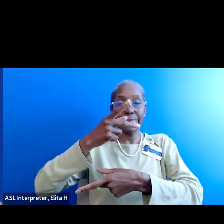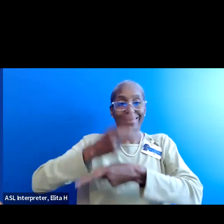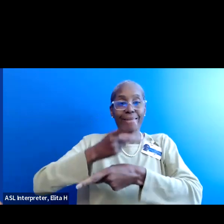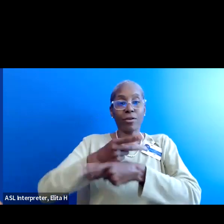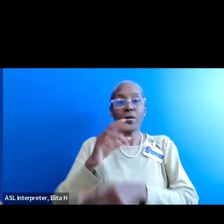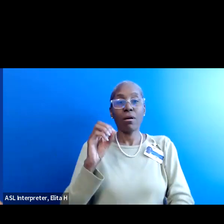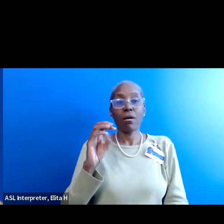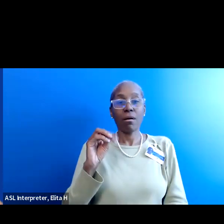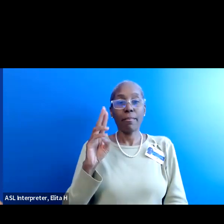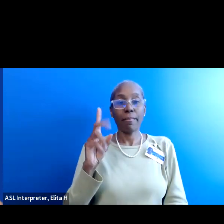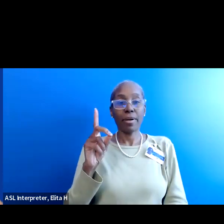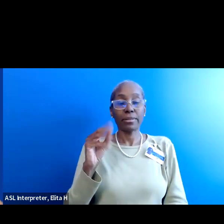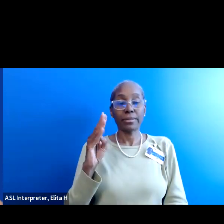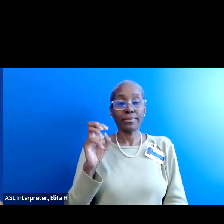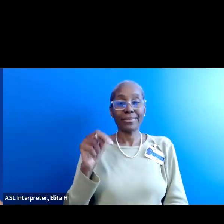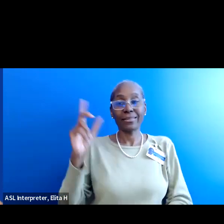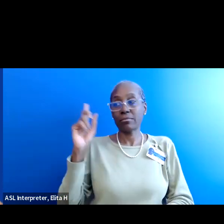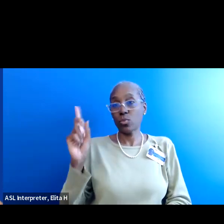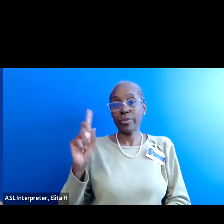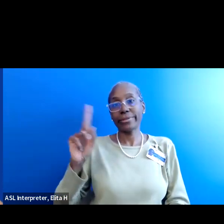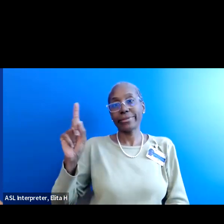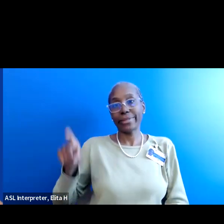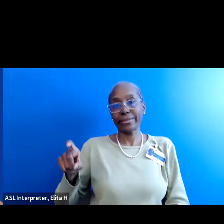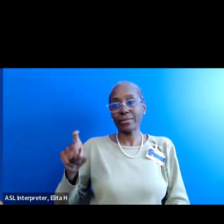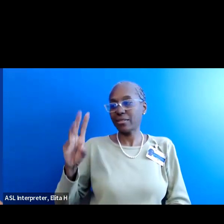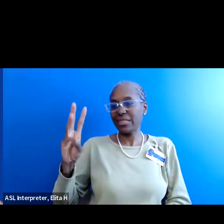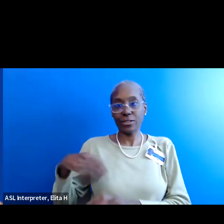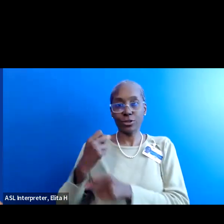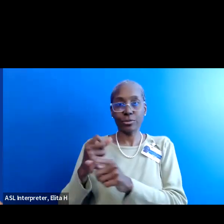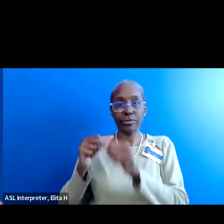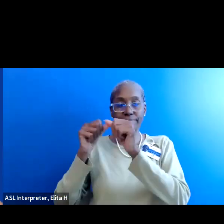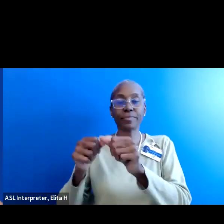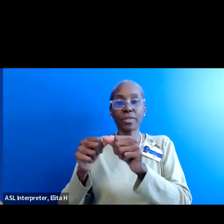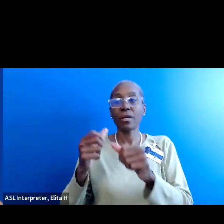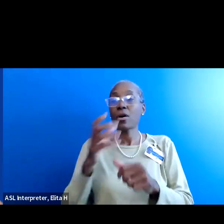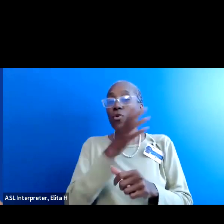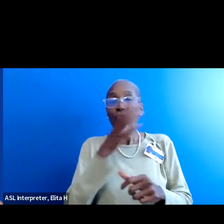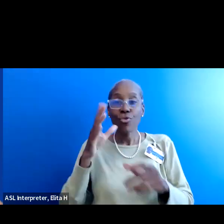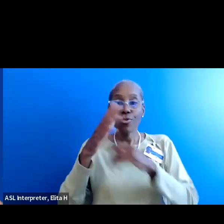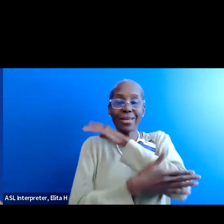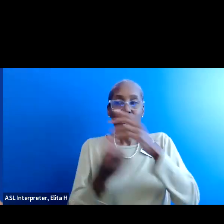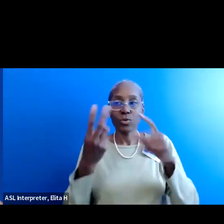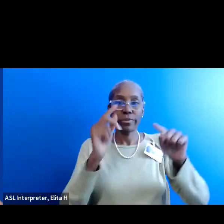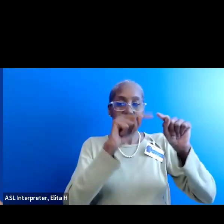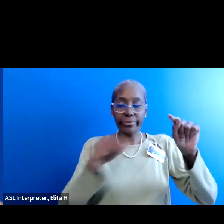Texas for about six years and covered 12 rural counties, had about 65 nursing